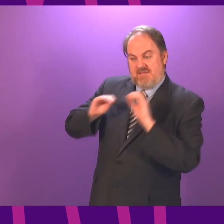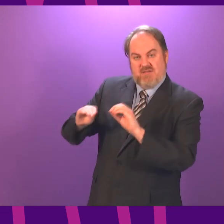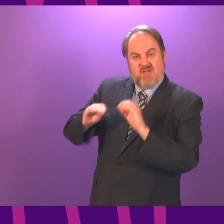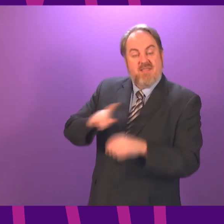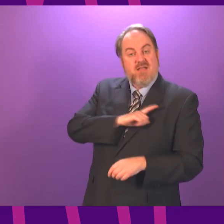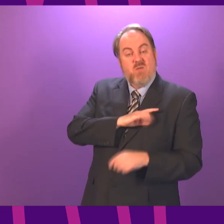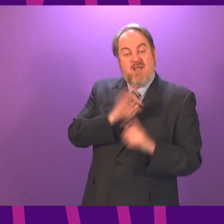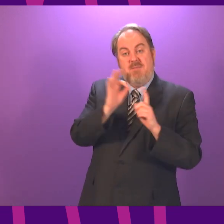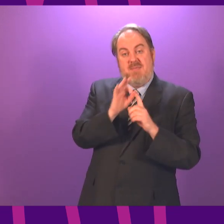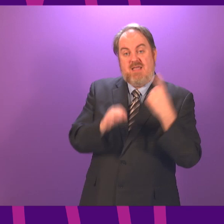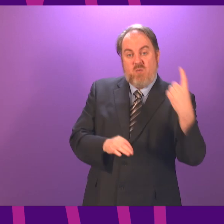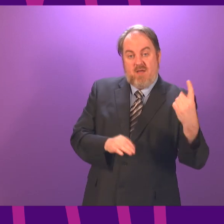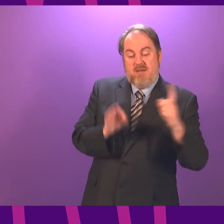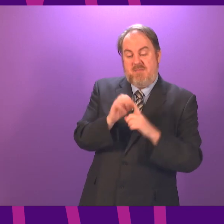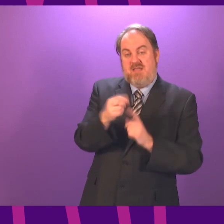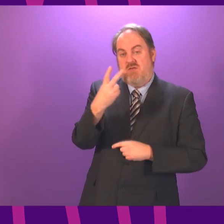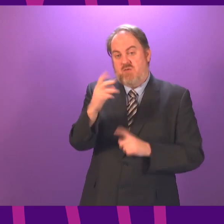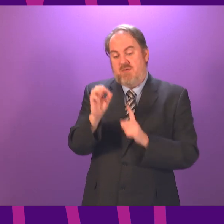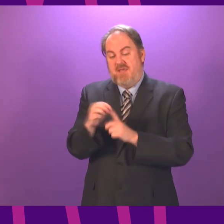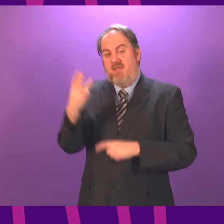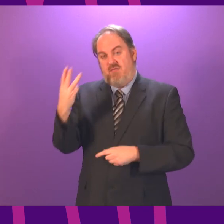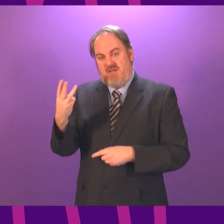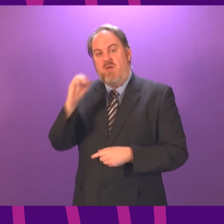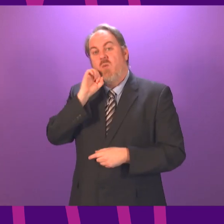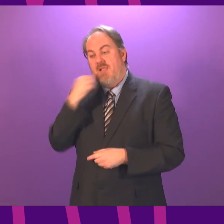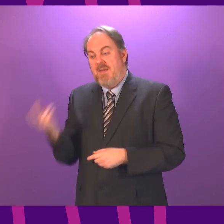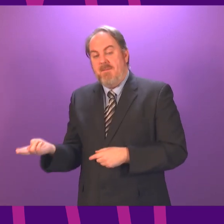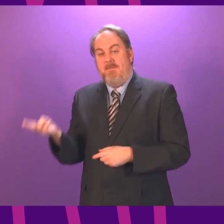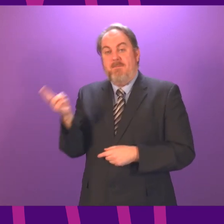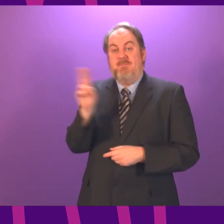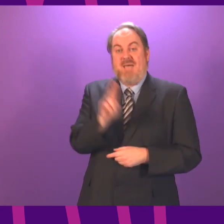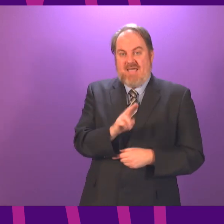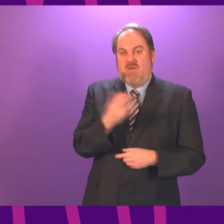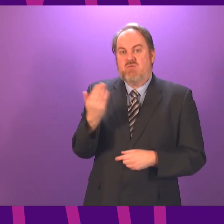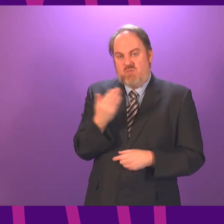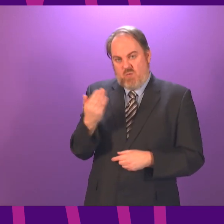primaries 1 to 3 and some senior-phase pupils will return to school next week, as will children